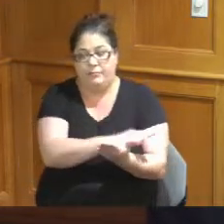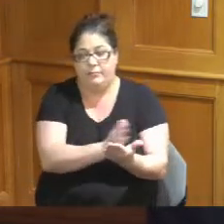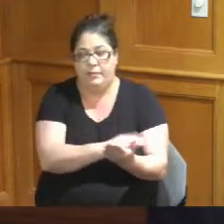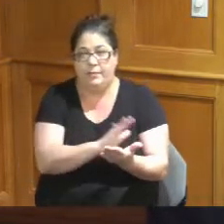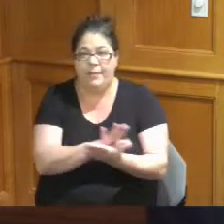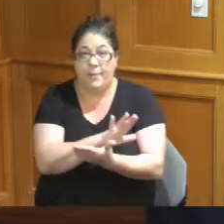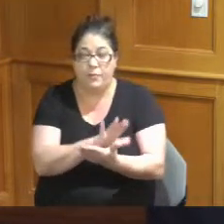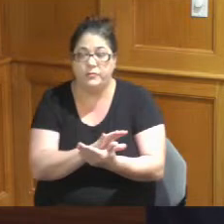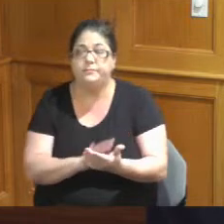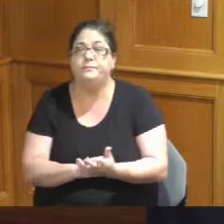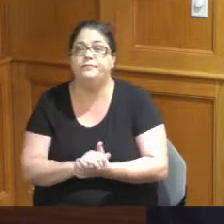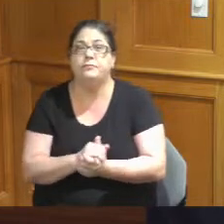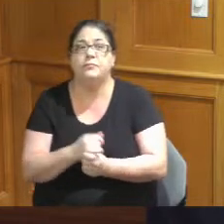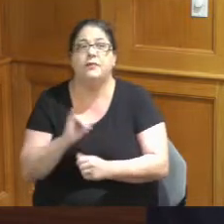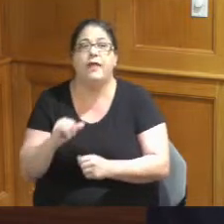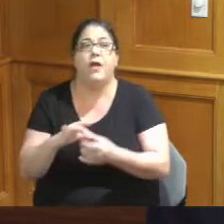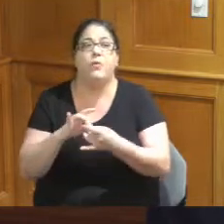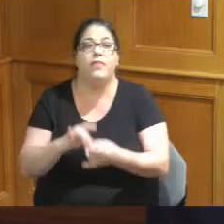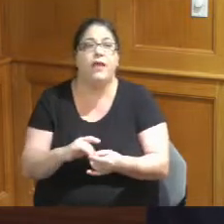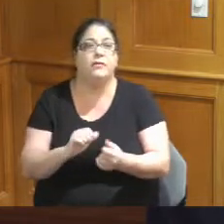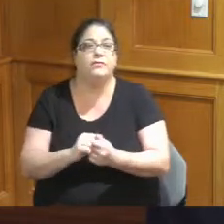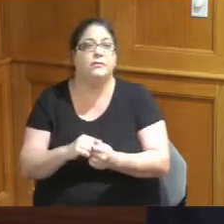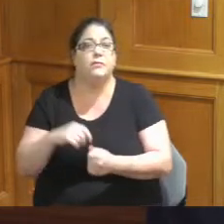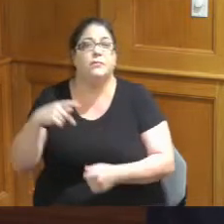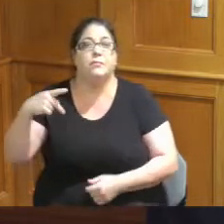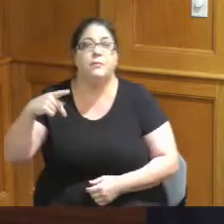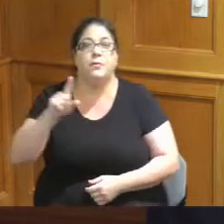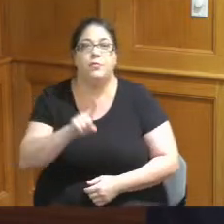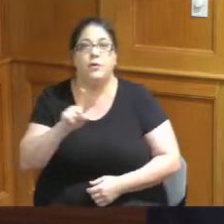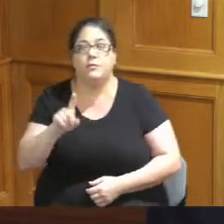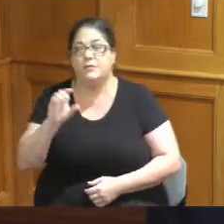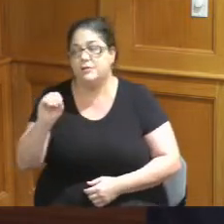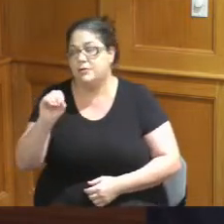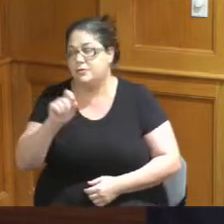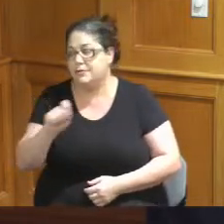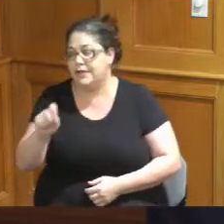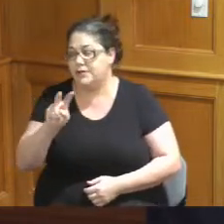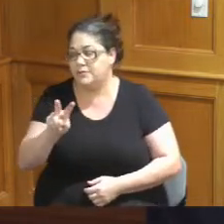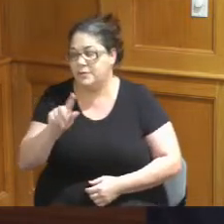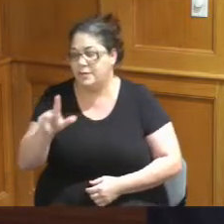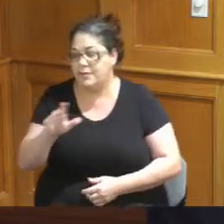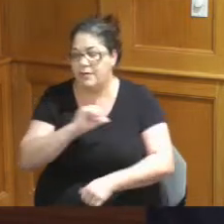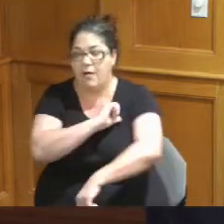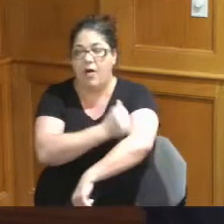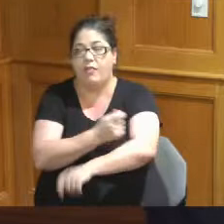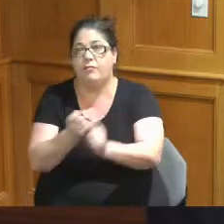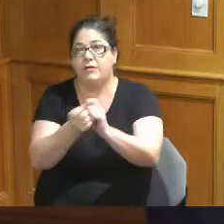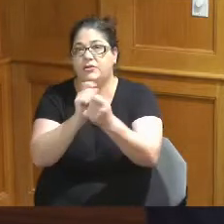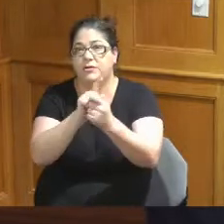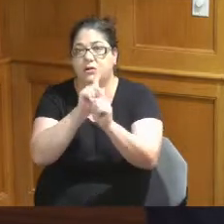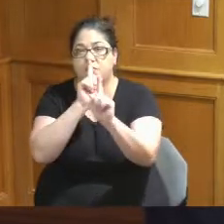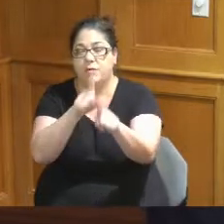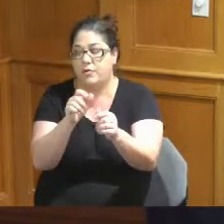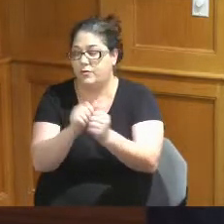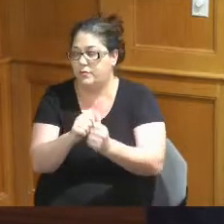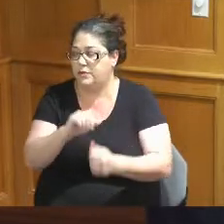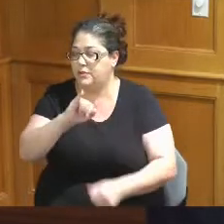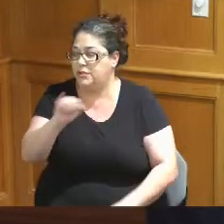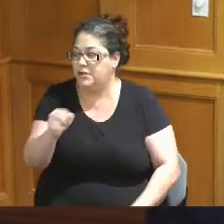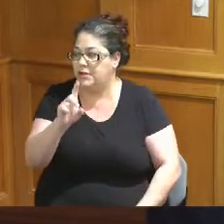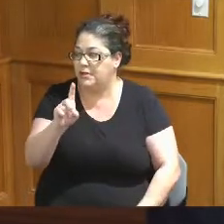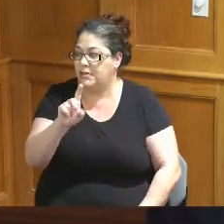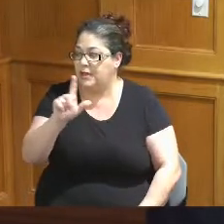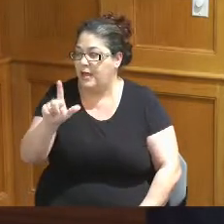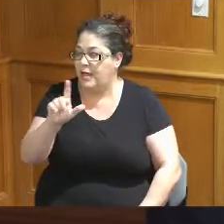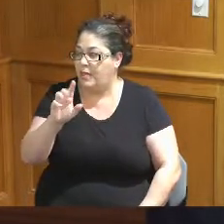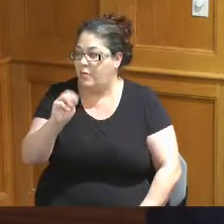to a p110-23 authorizing change orders between jdl warm and Hamilton and the Board of County